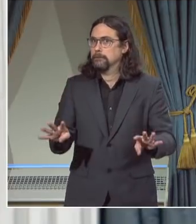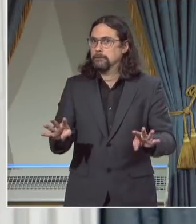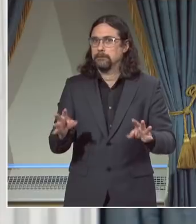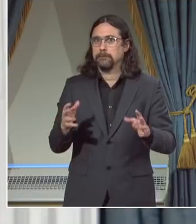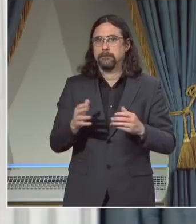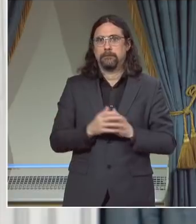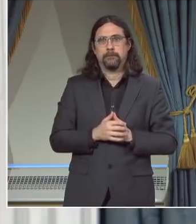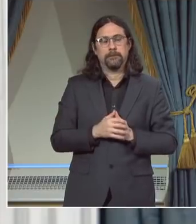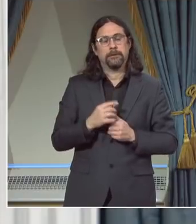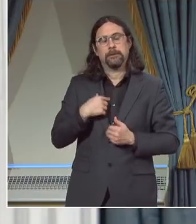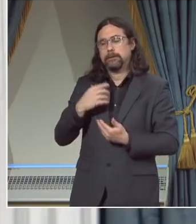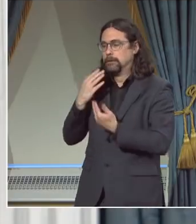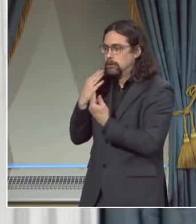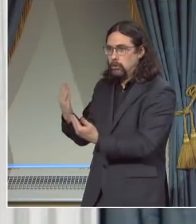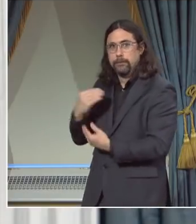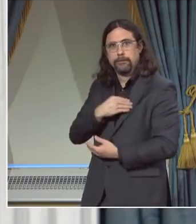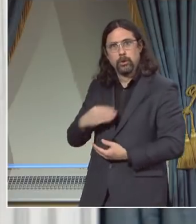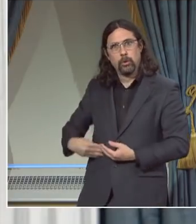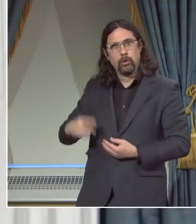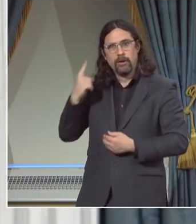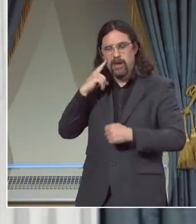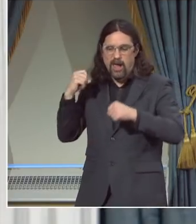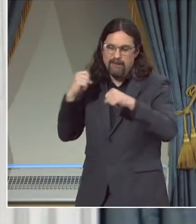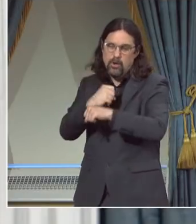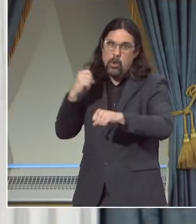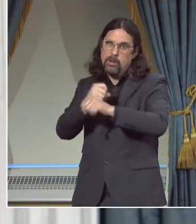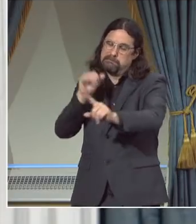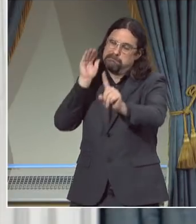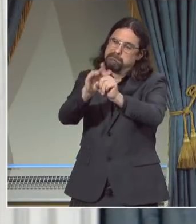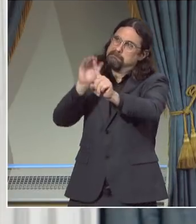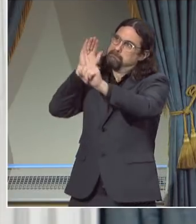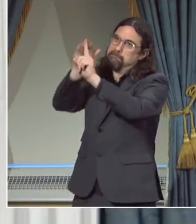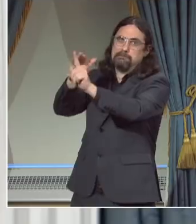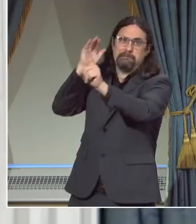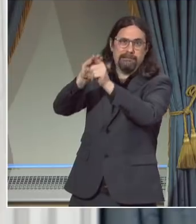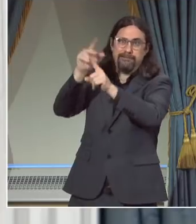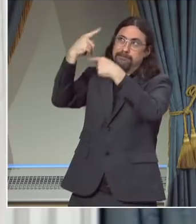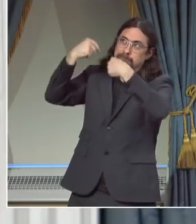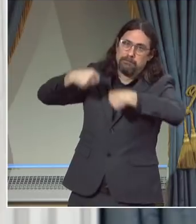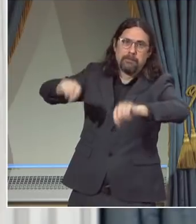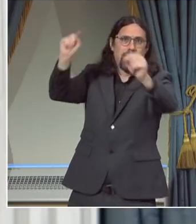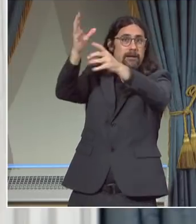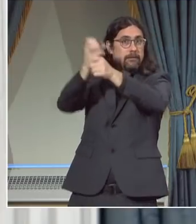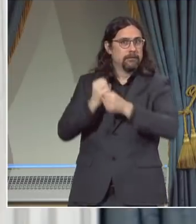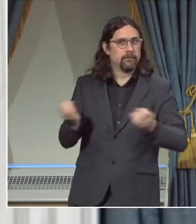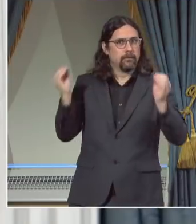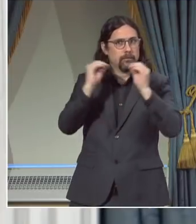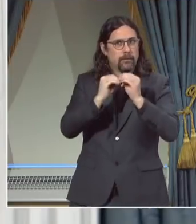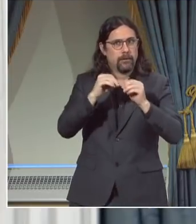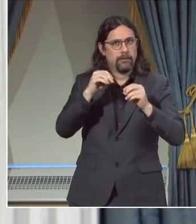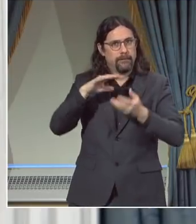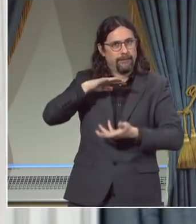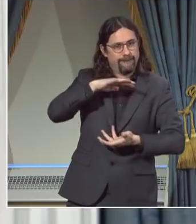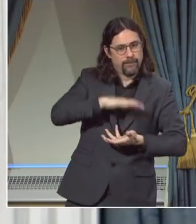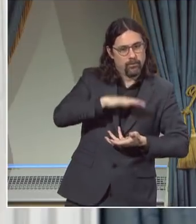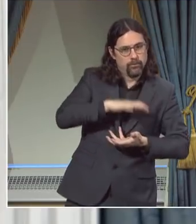WOERRKSTO MAKE SURE THEY HAVE THE EQUIPMENT THEY NEED, BOTH EQUIPMENT IN THE SENSE OF VENTILATORS TO SAVE LIVES AS WELL AS THE